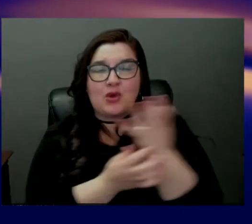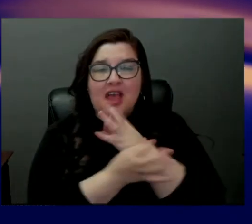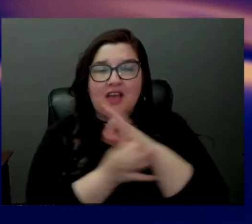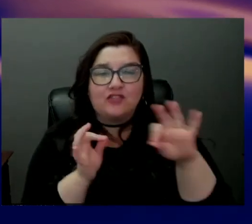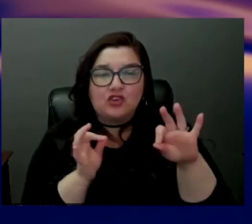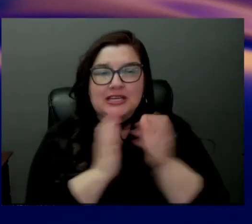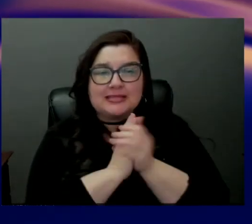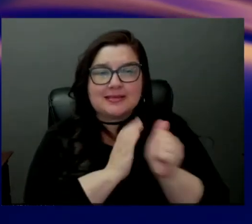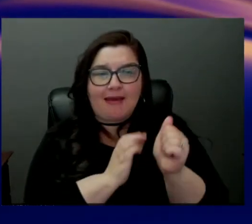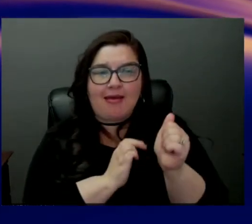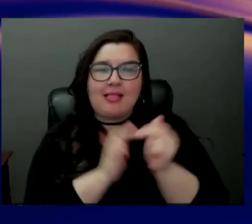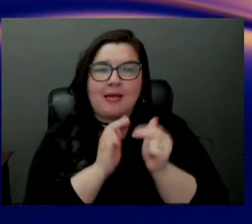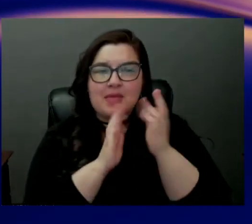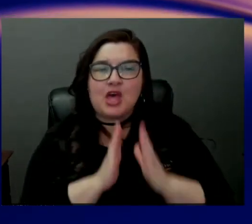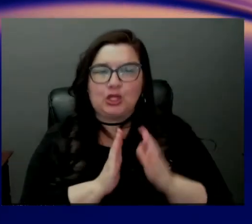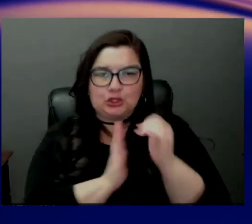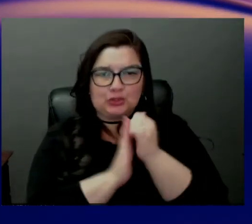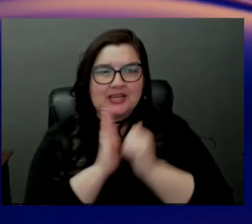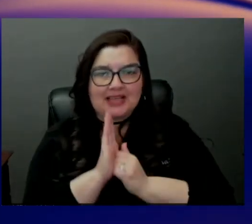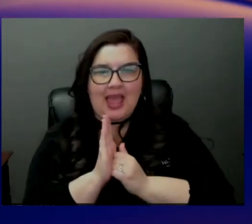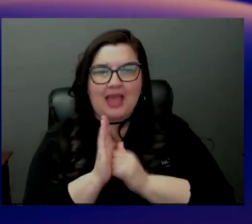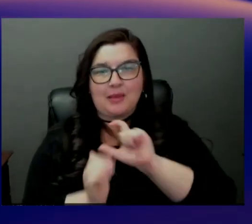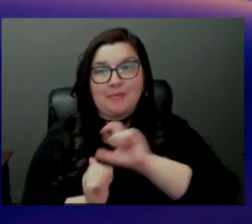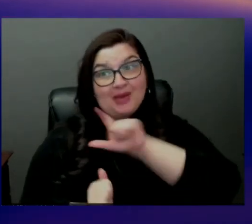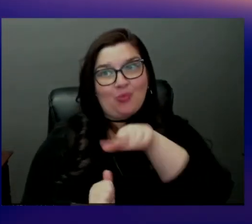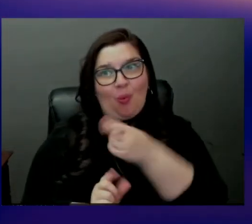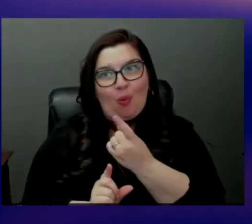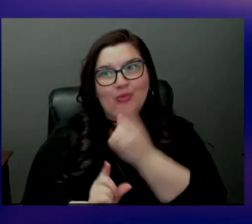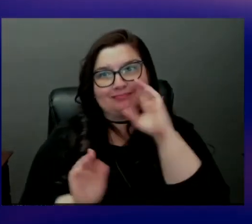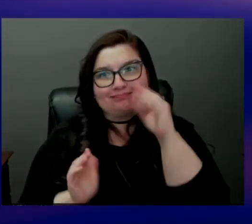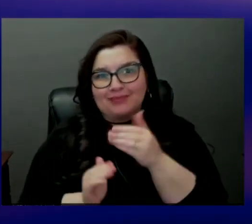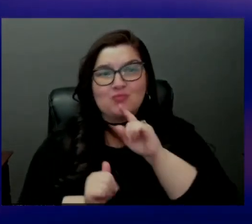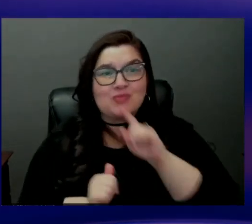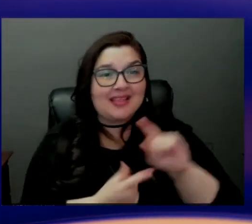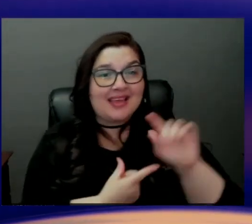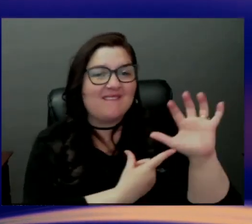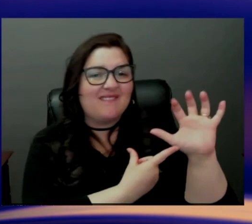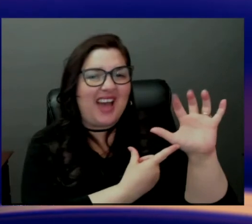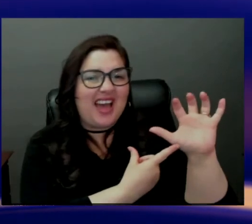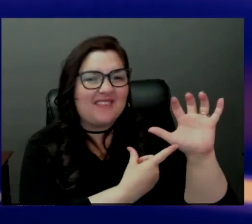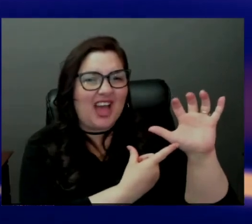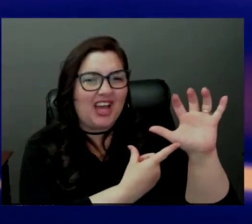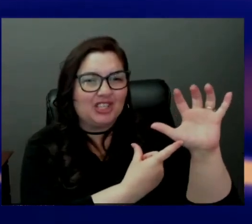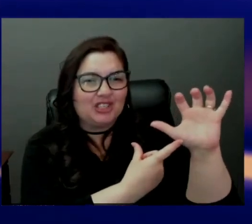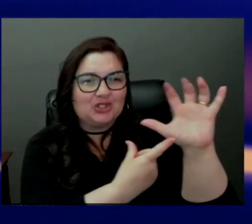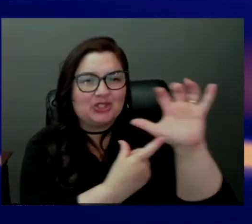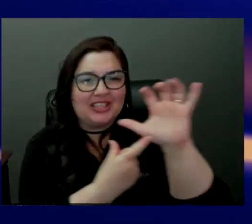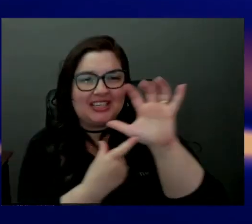Again, it's not all about badges. Like I said, there are 500 plus digital courses up there